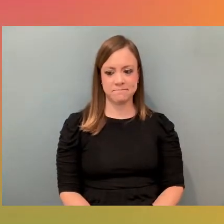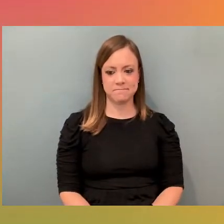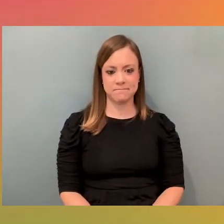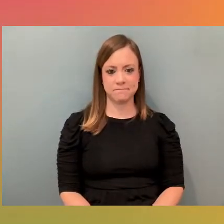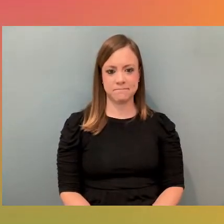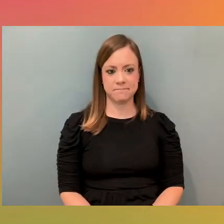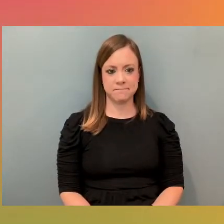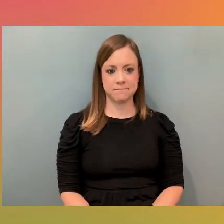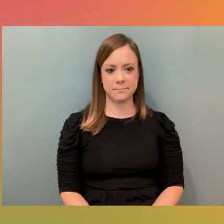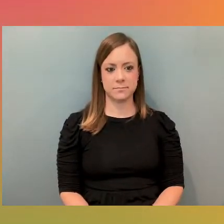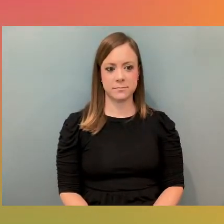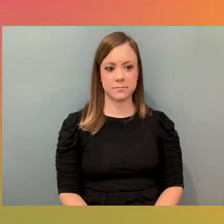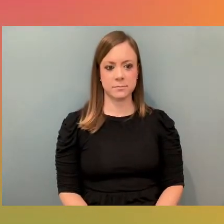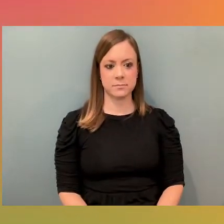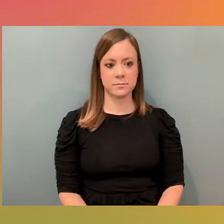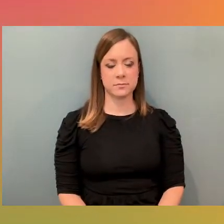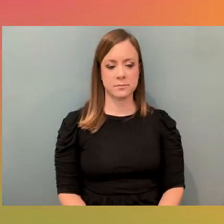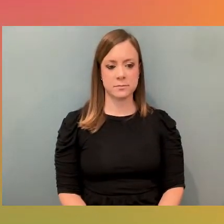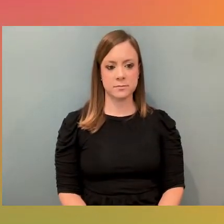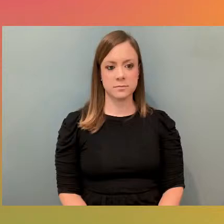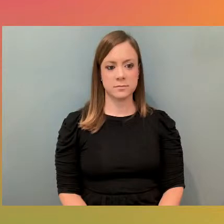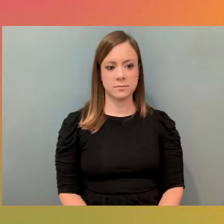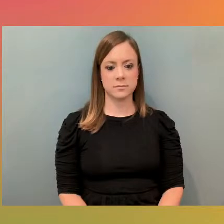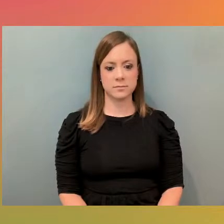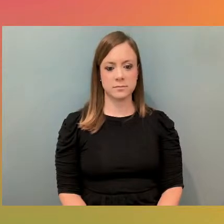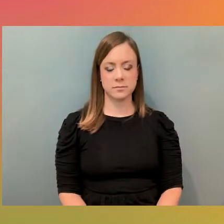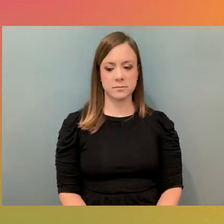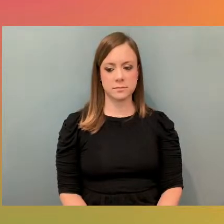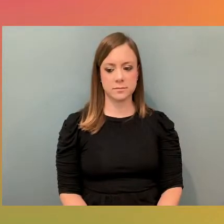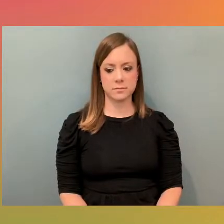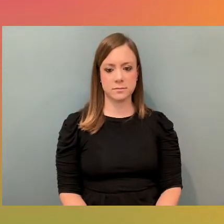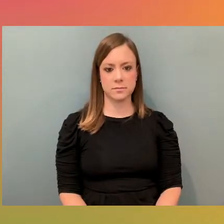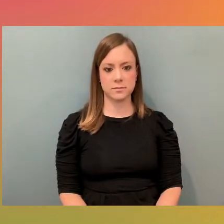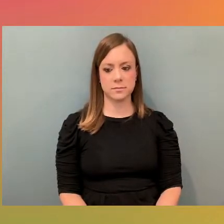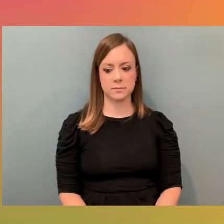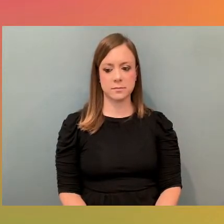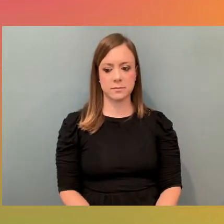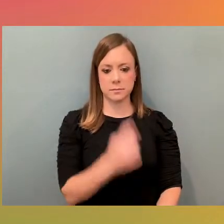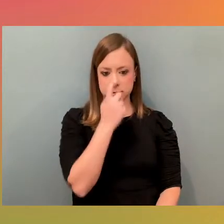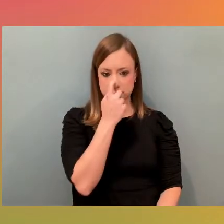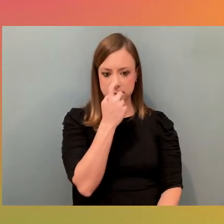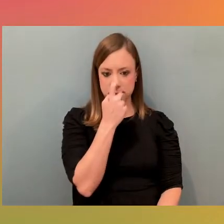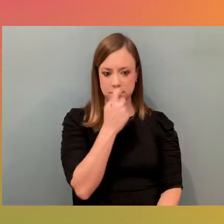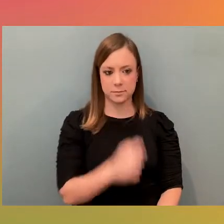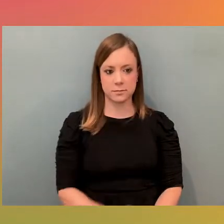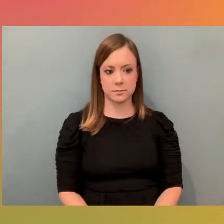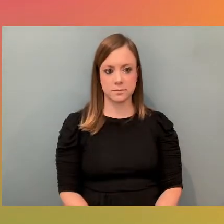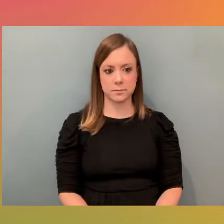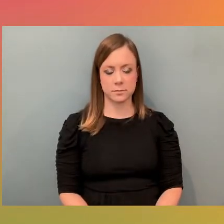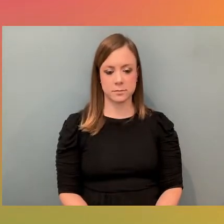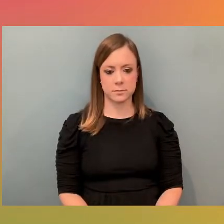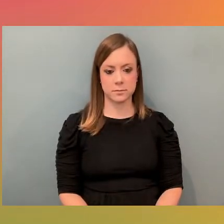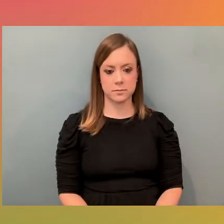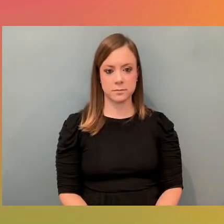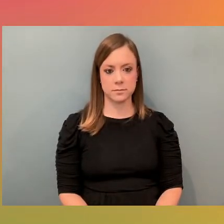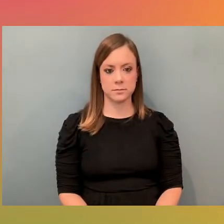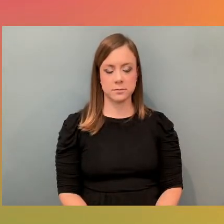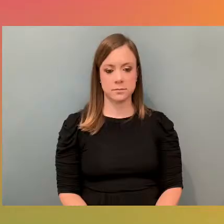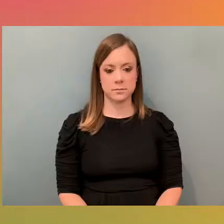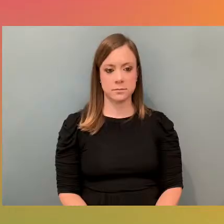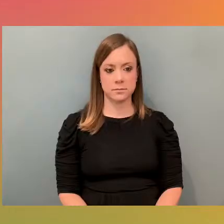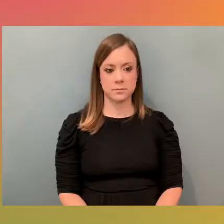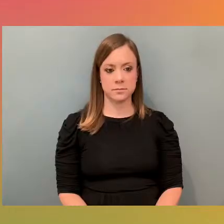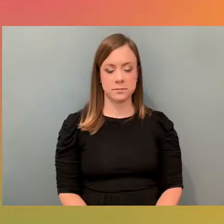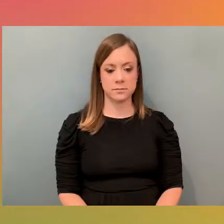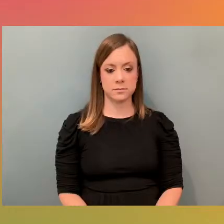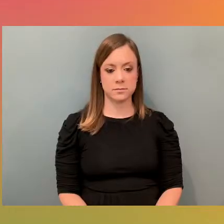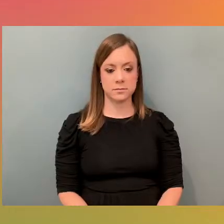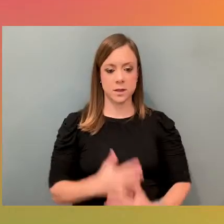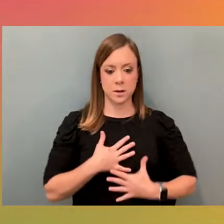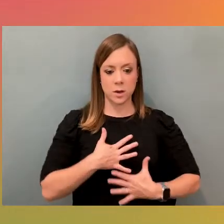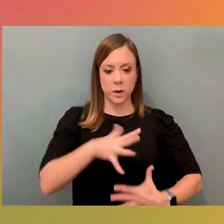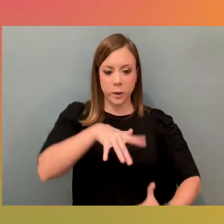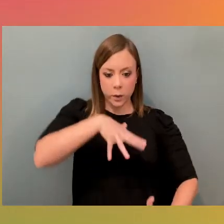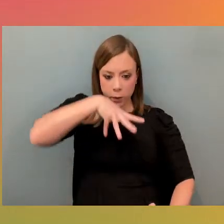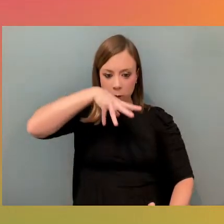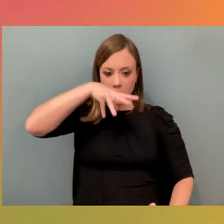AFTER THIS.